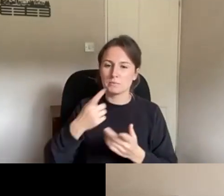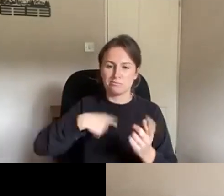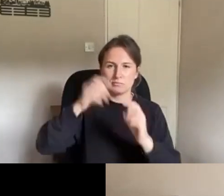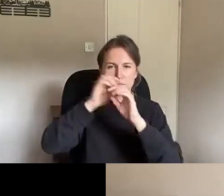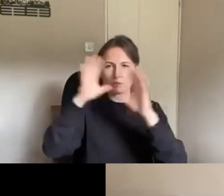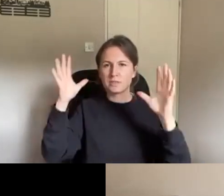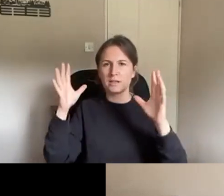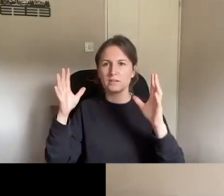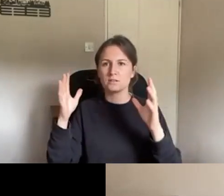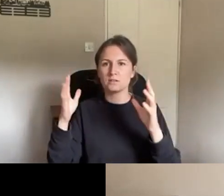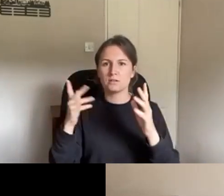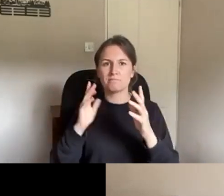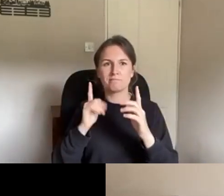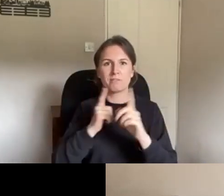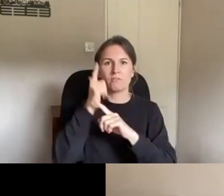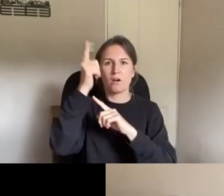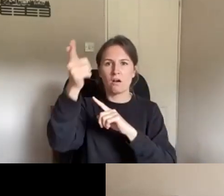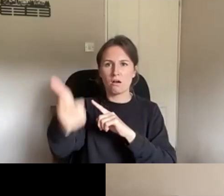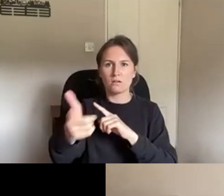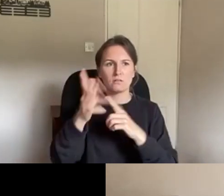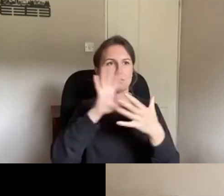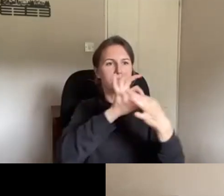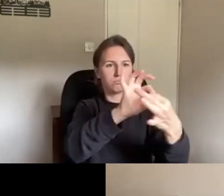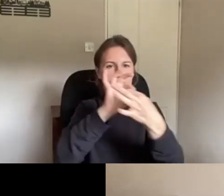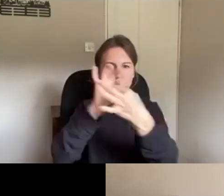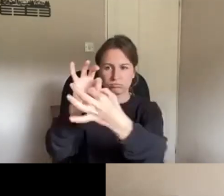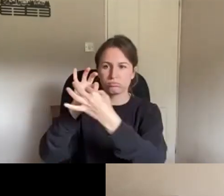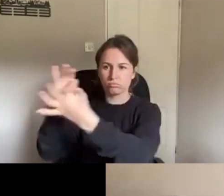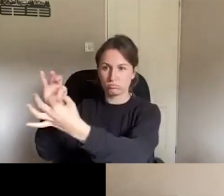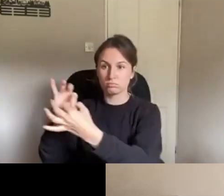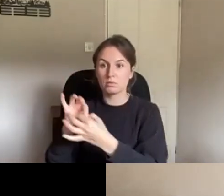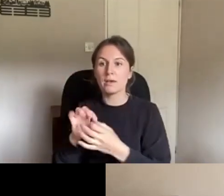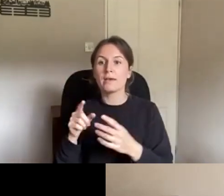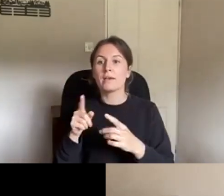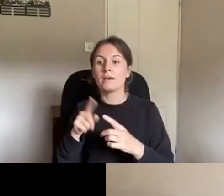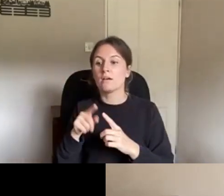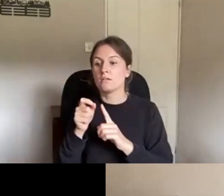and who we're reaching and who we're not reaching and where we need to focus more of our efforts